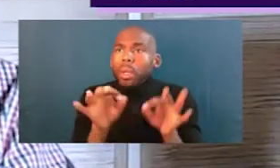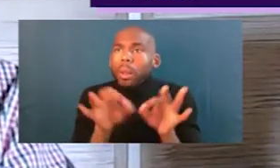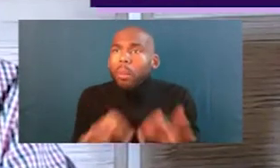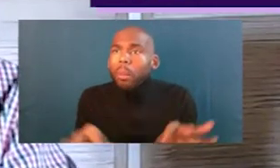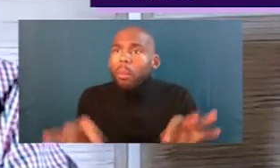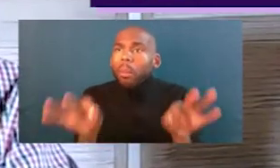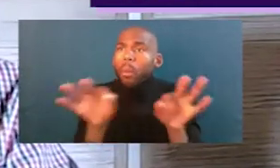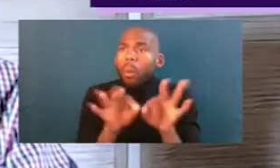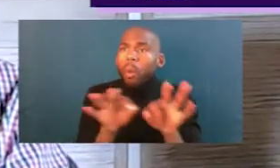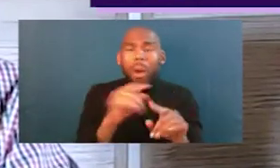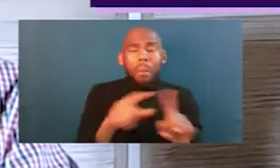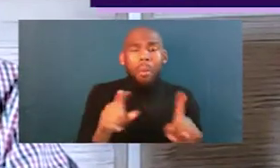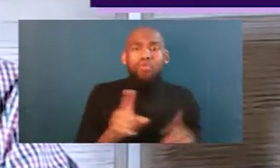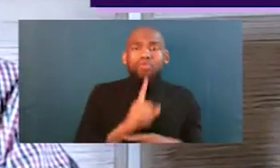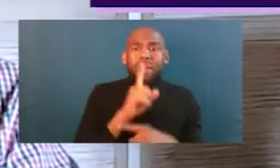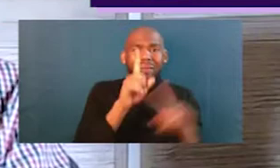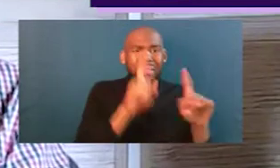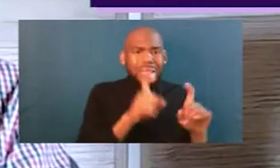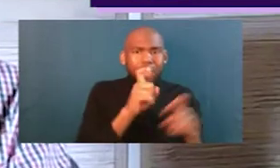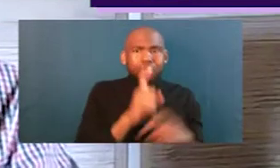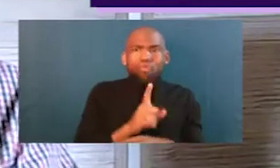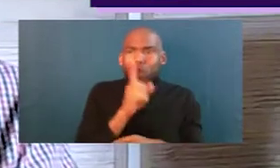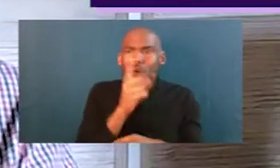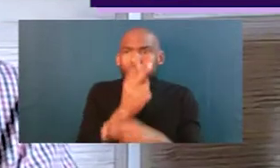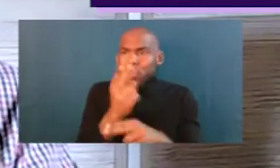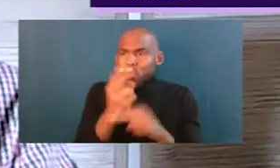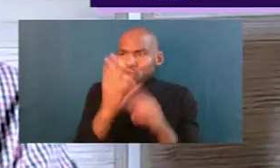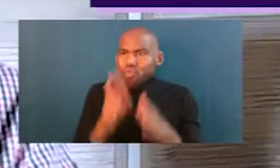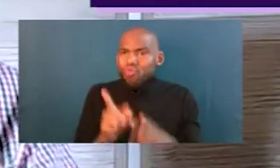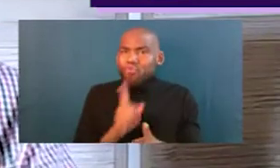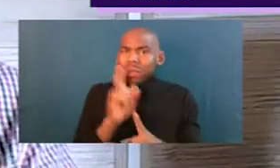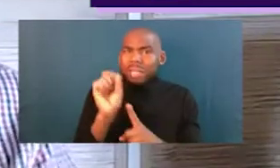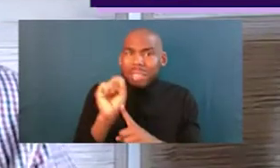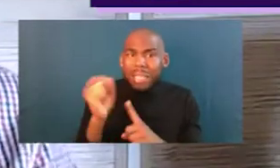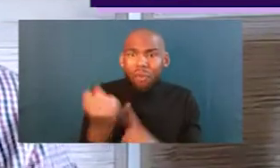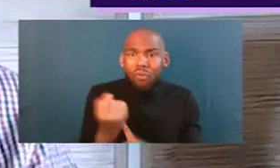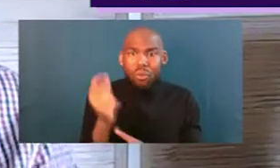also need to test with real users in real life scenarios, and that means real users